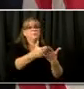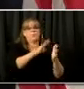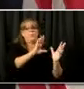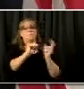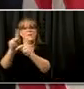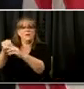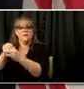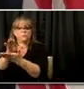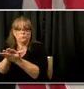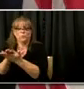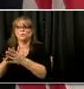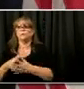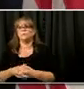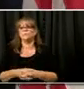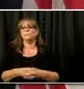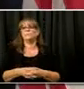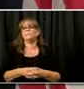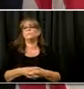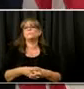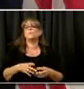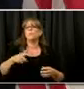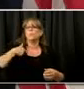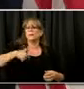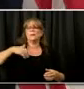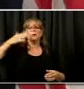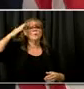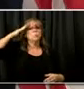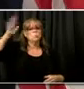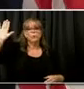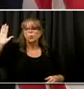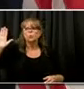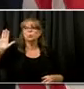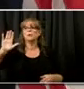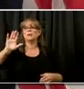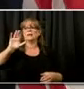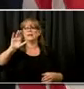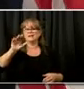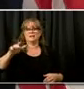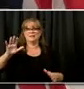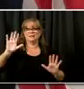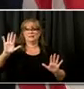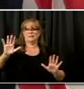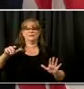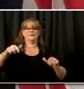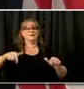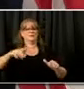along addressing this crisis takes ingenuity and creativity so reach out to help families really